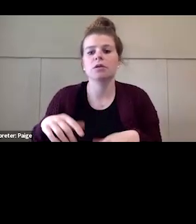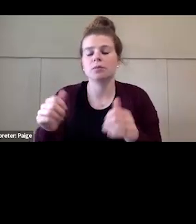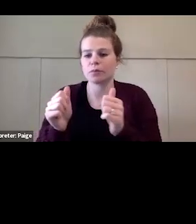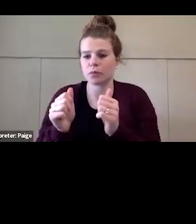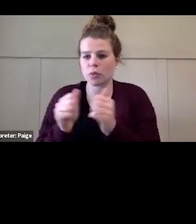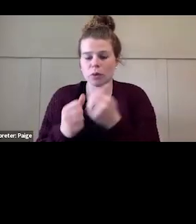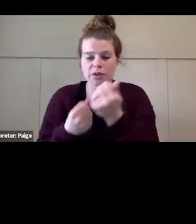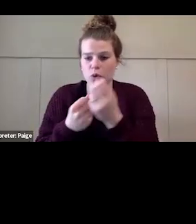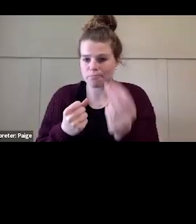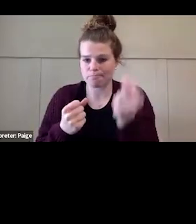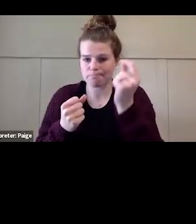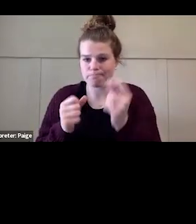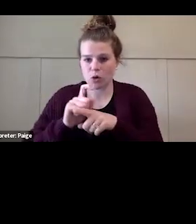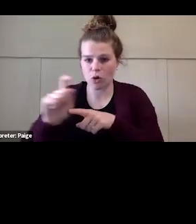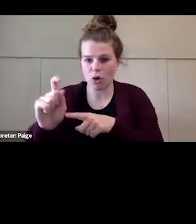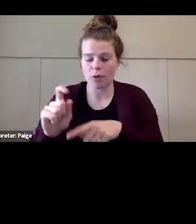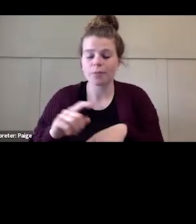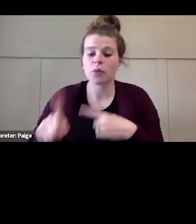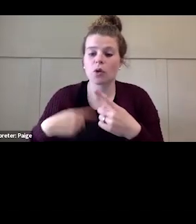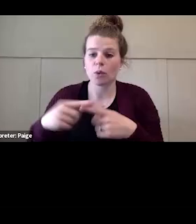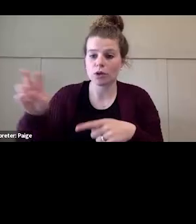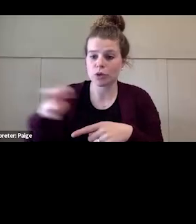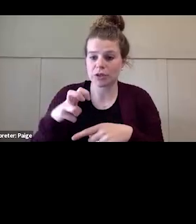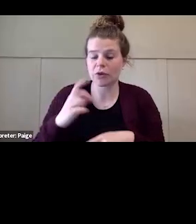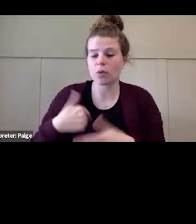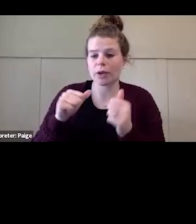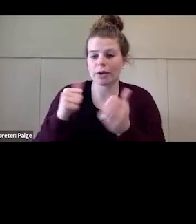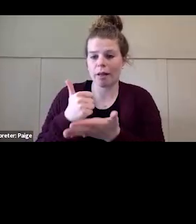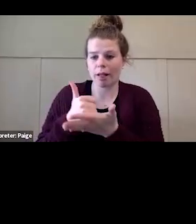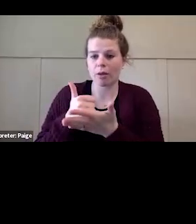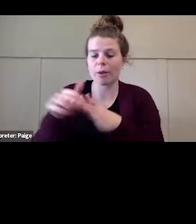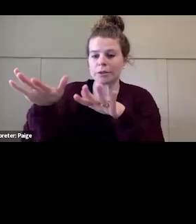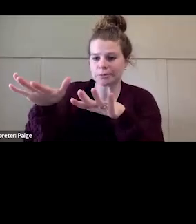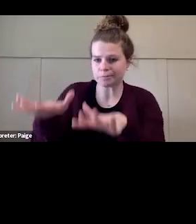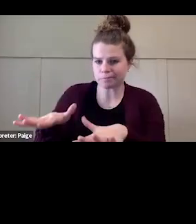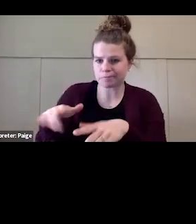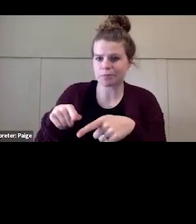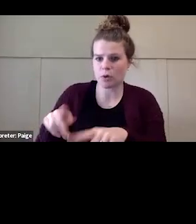As soon as that call is transferred, our clinicians are able to deescalate over the phone as needed,